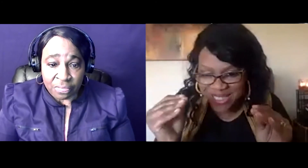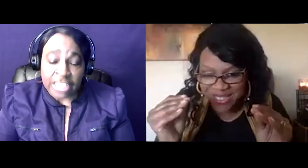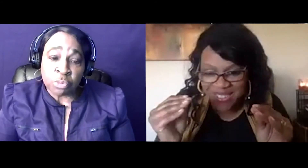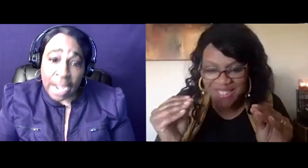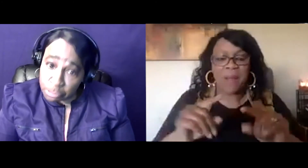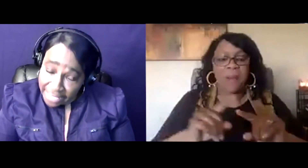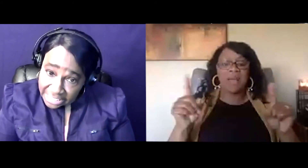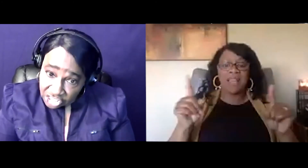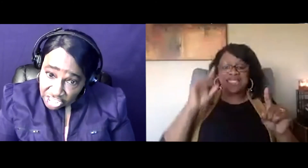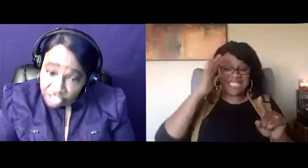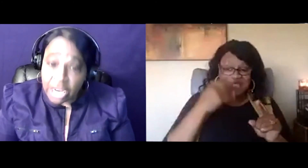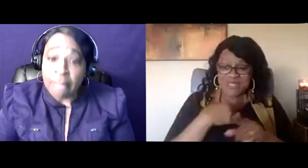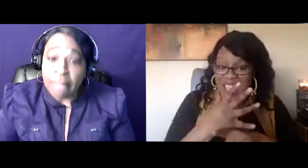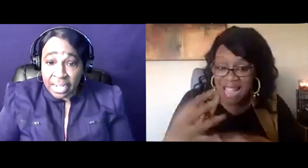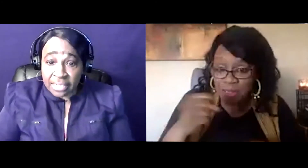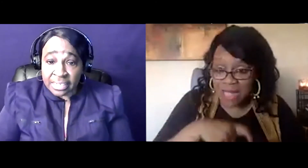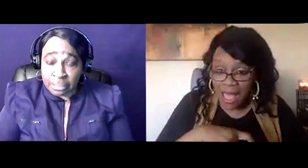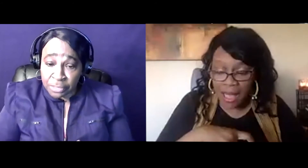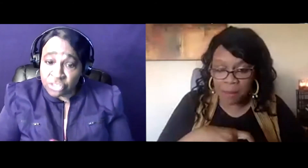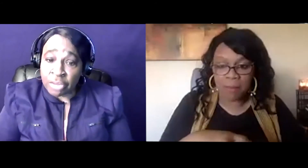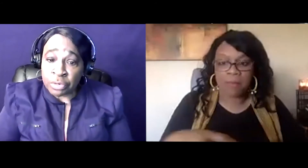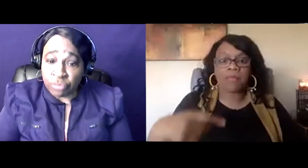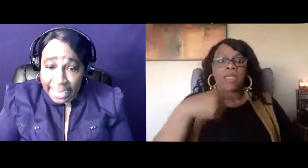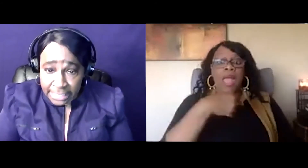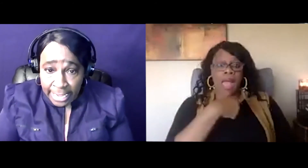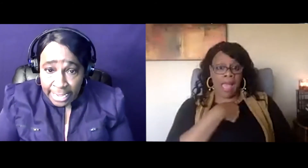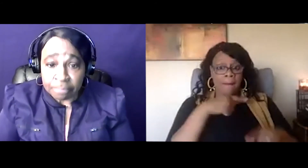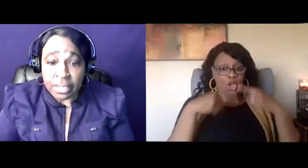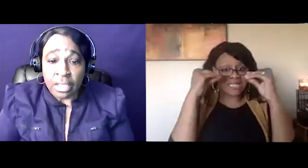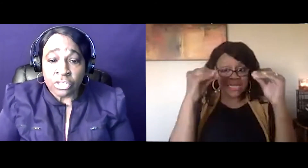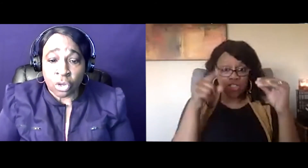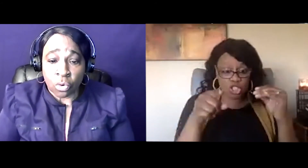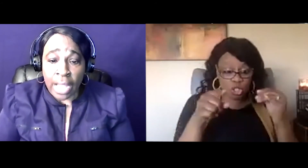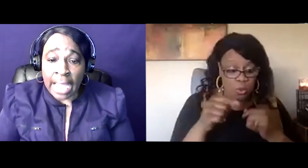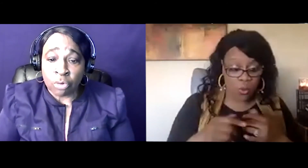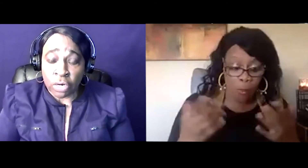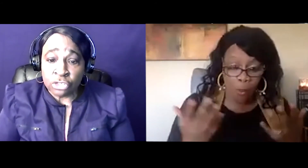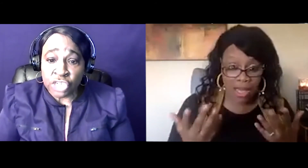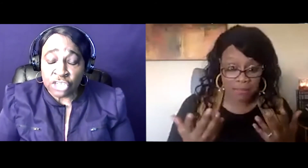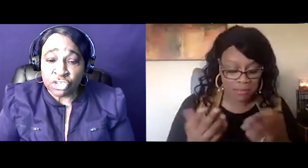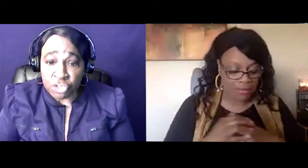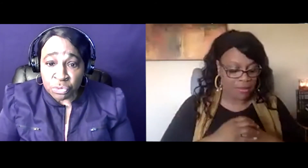That's what I was planning to teach, but it appears that we've run out of time. so I'm going to teach you